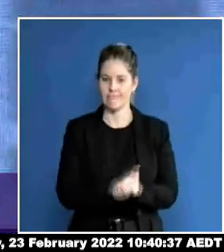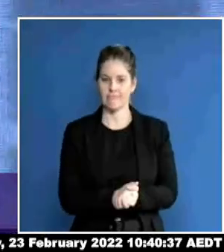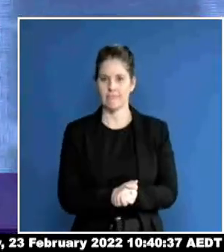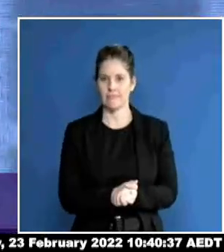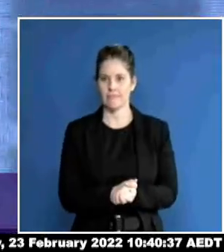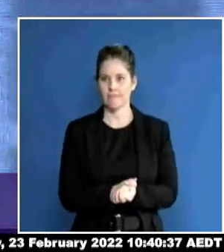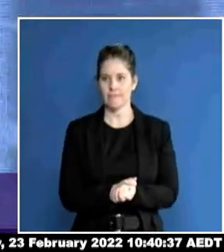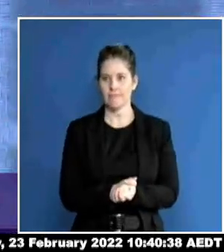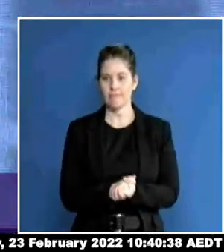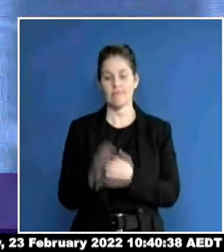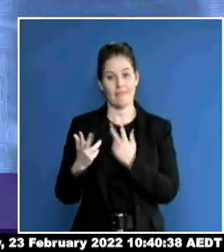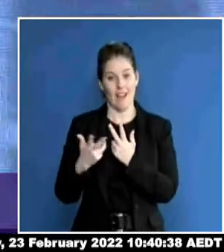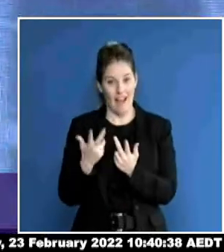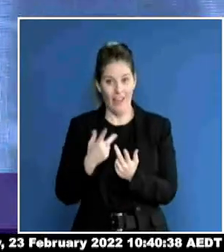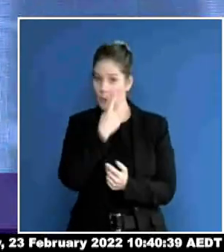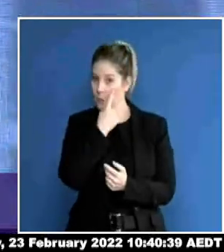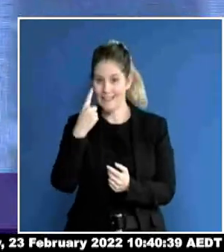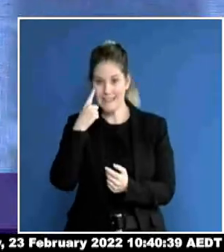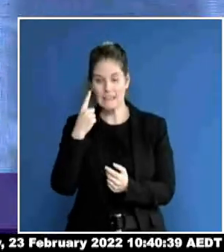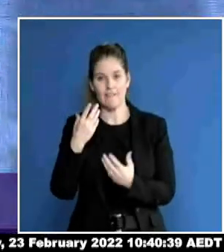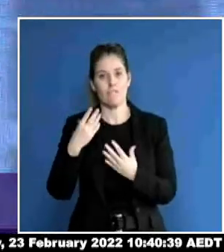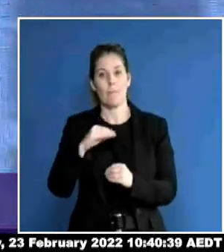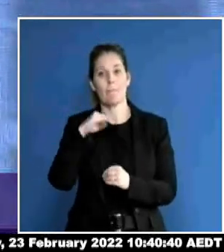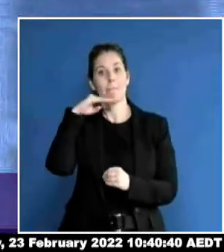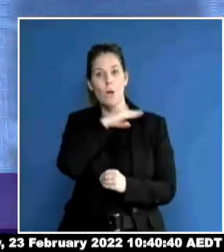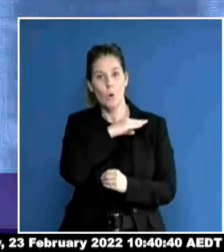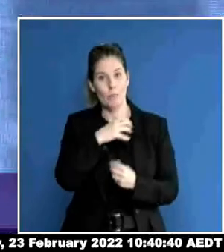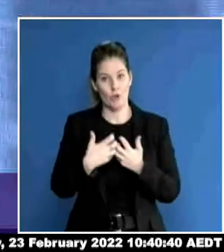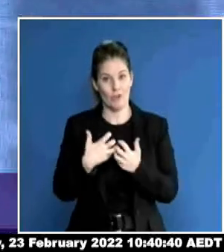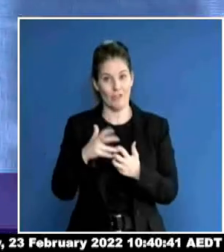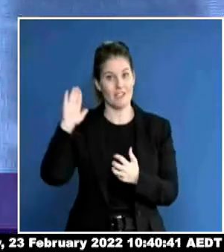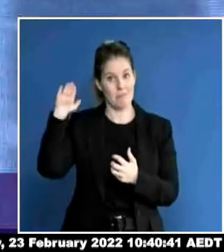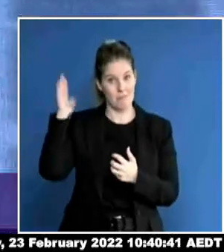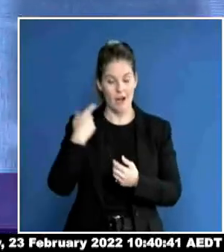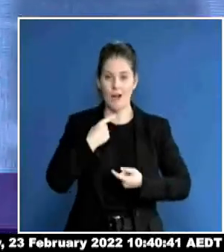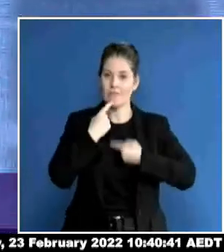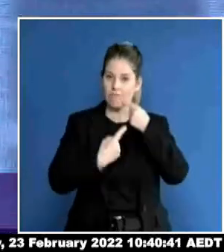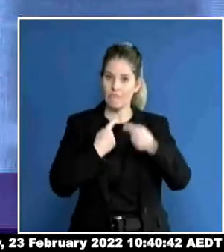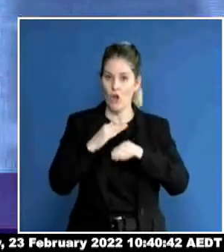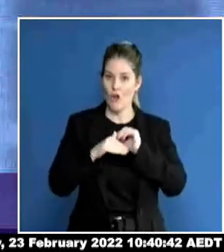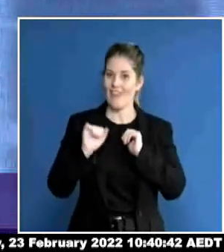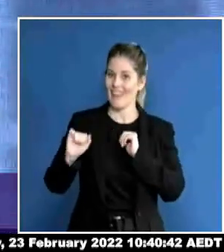University about their recent research and the need to improve the DES program by